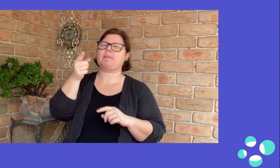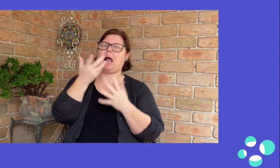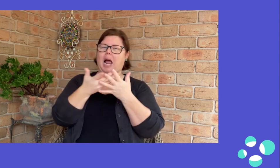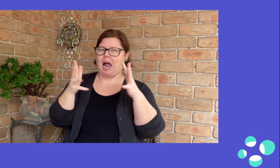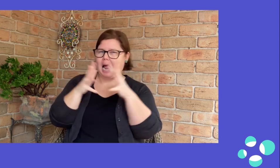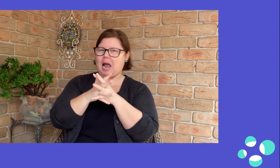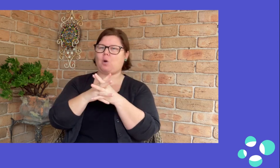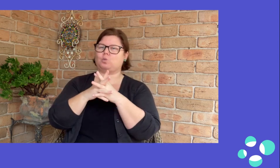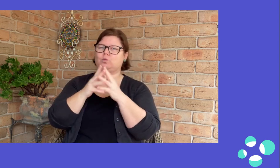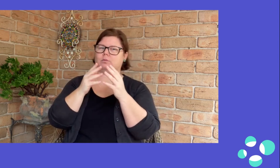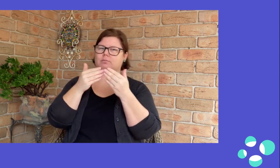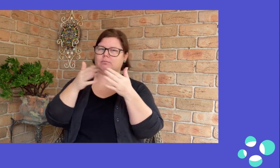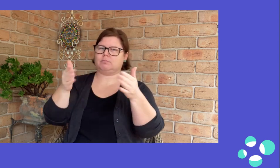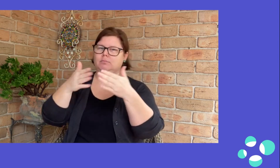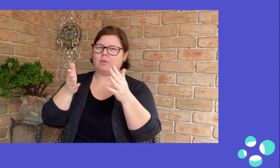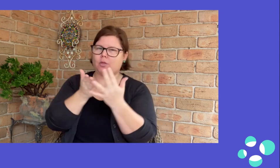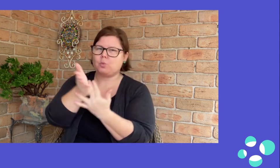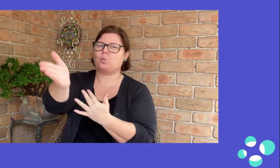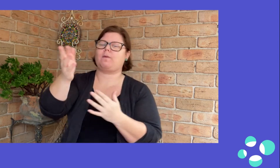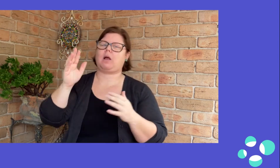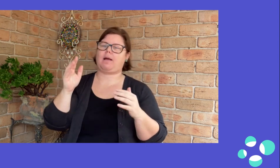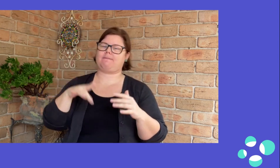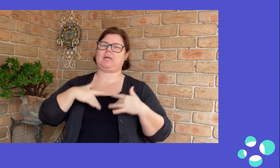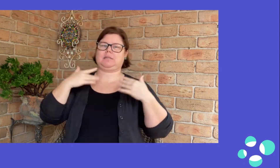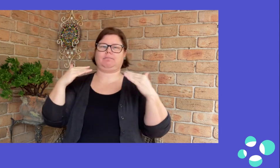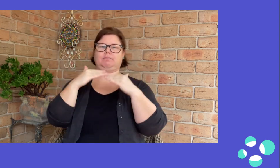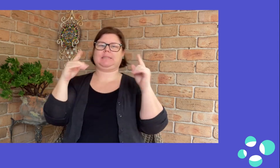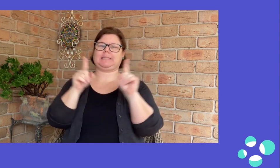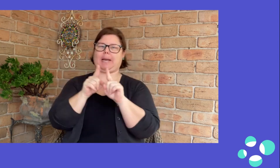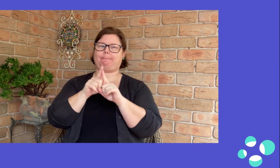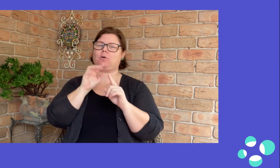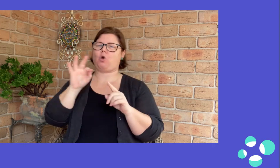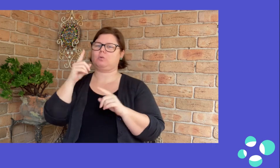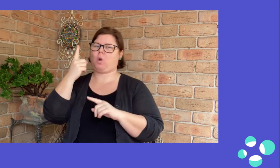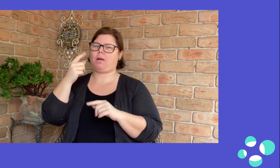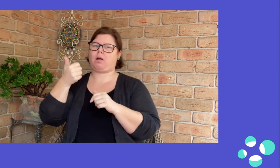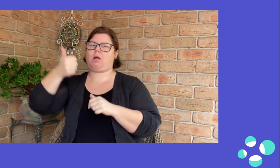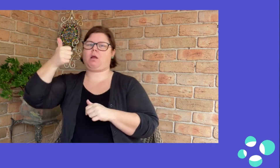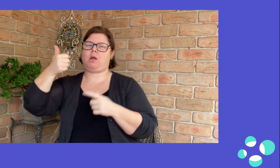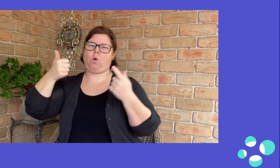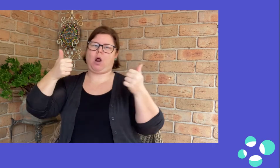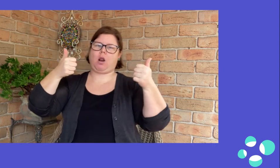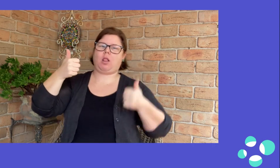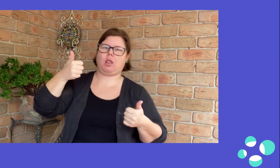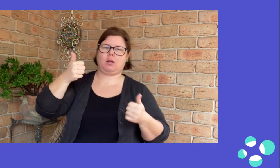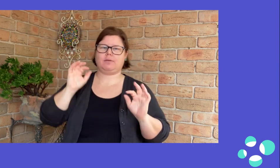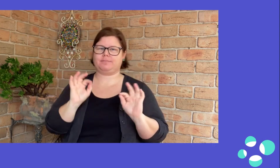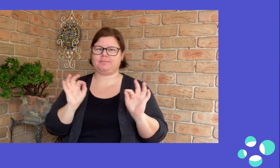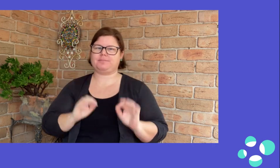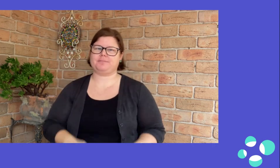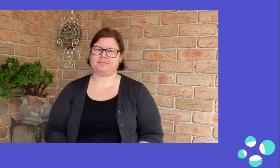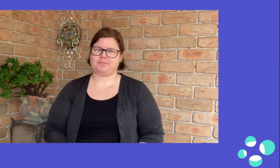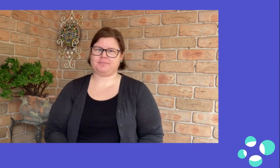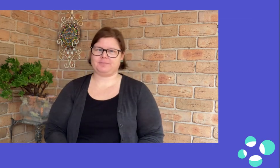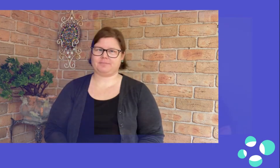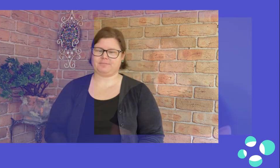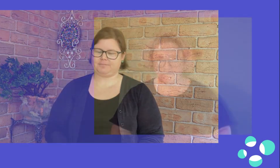How do we break these barriers so that genders feel equal in the workplace and not one more superior than the other.